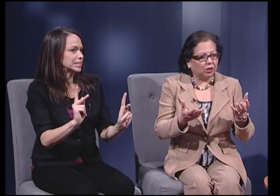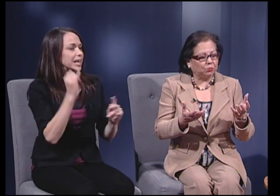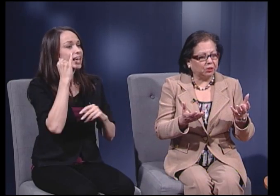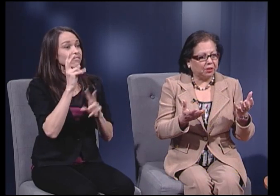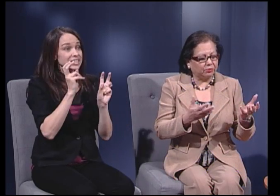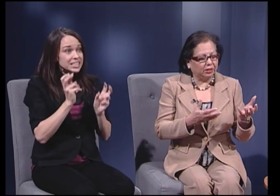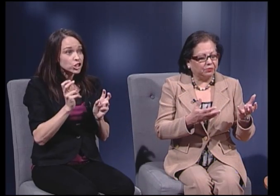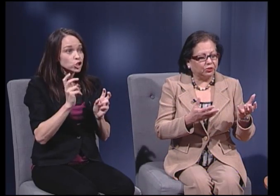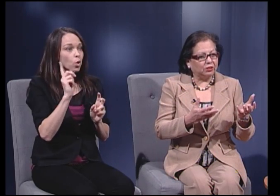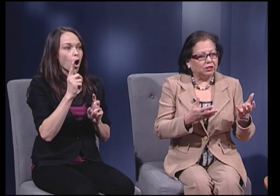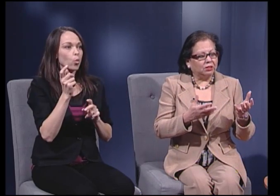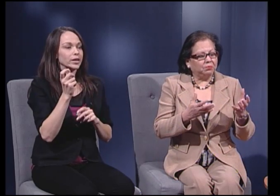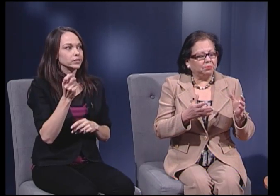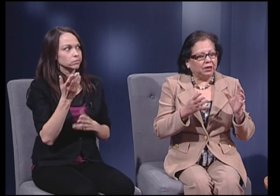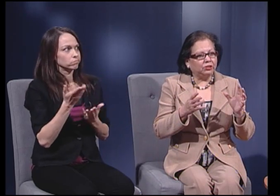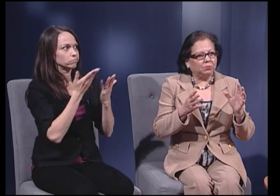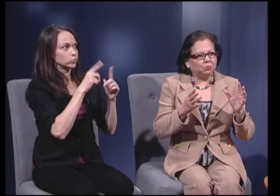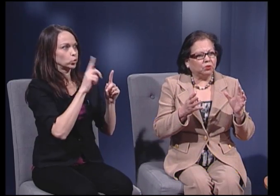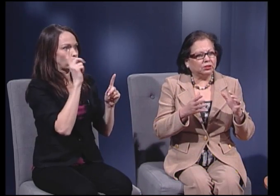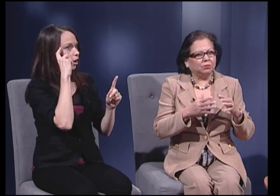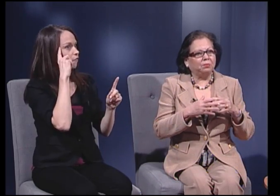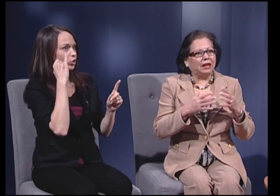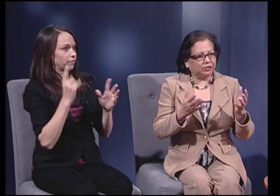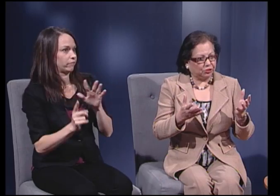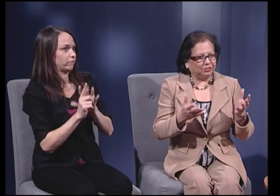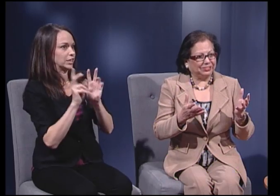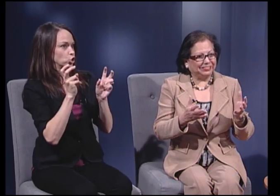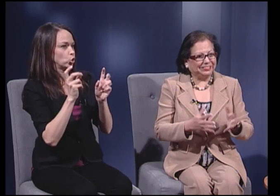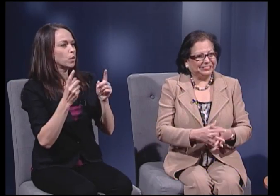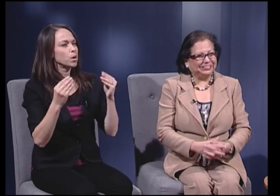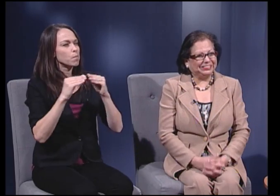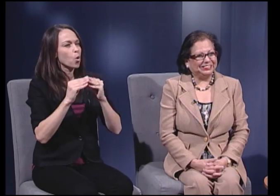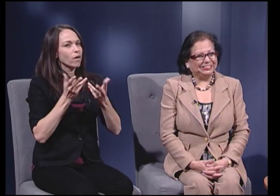I always bring it back to the governor. But my job is more as an ambassador. Thank you.